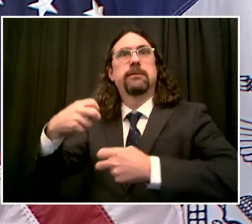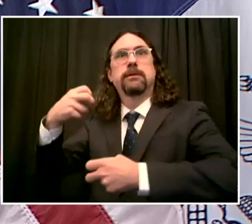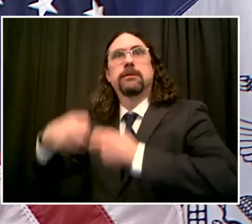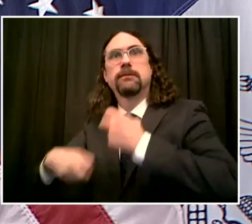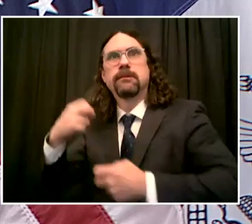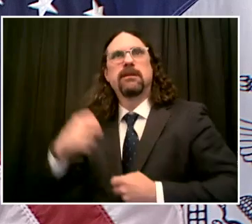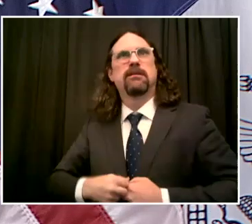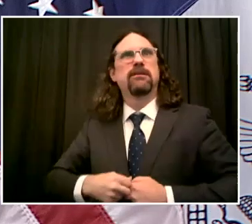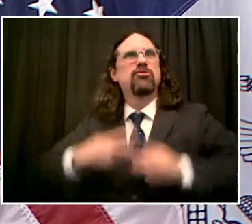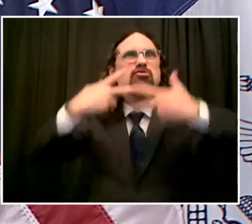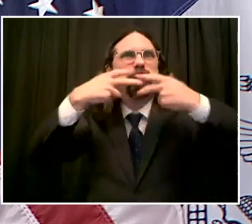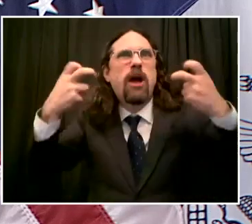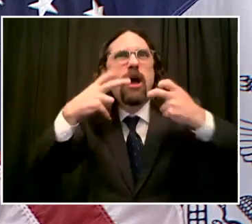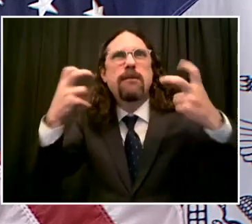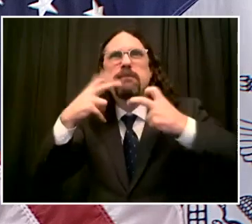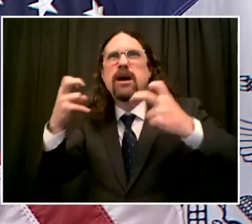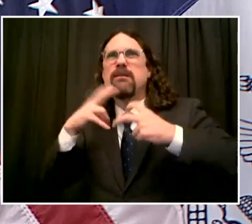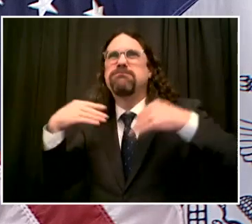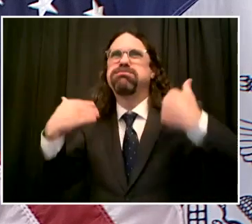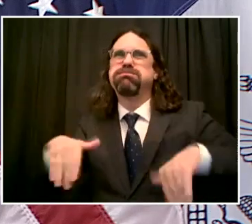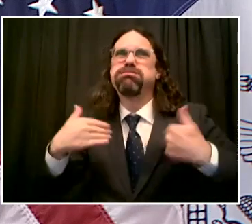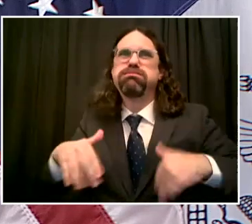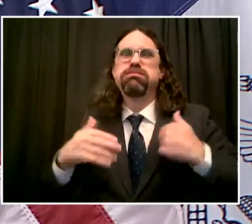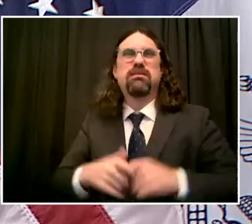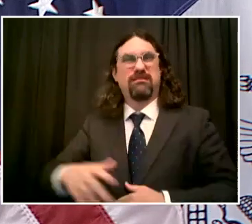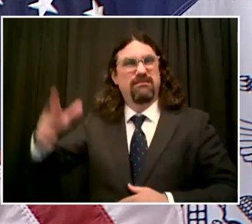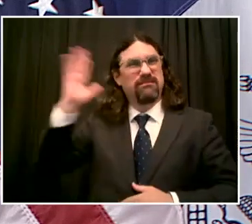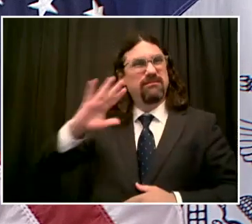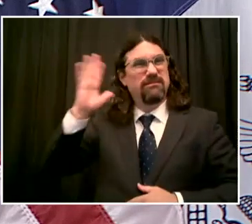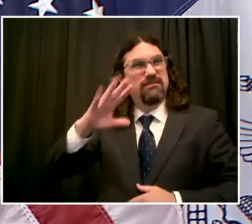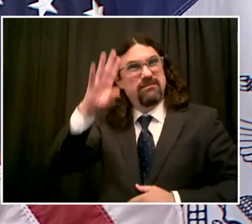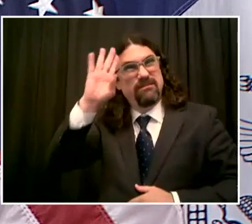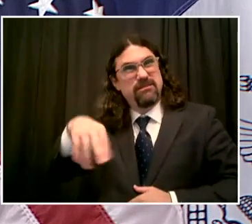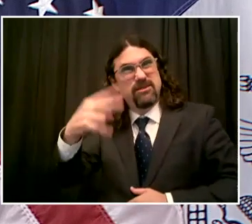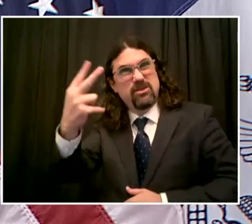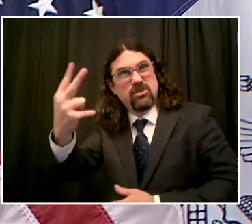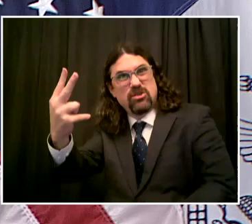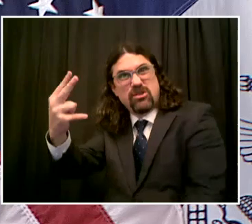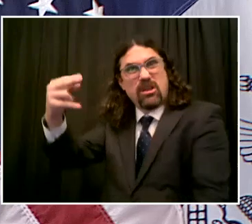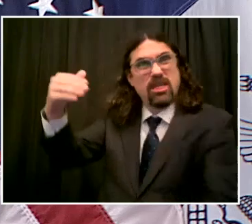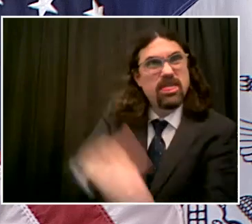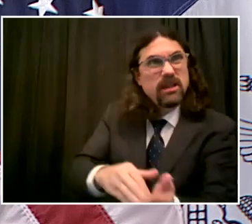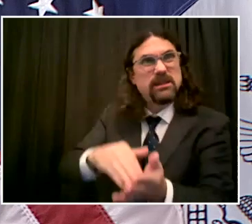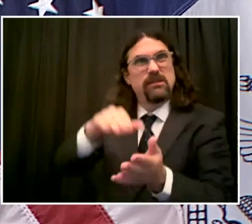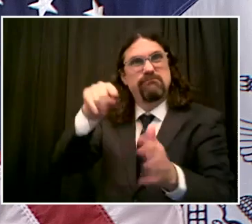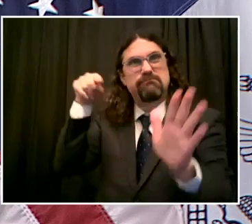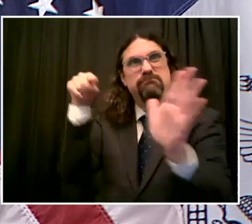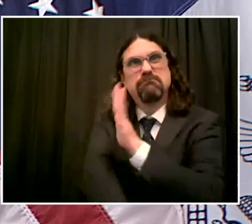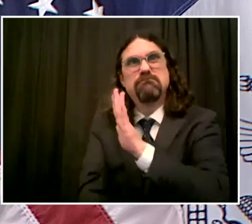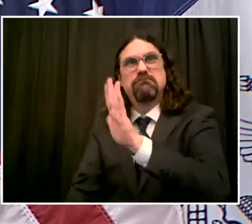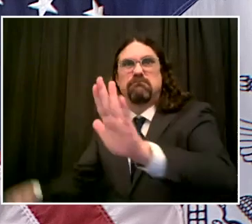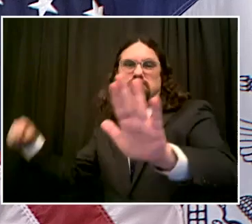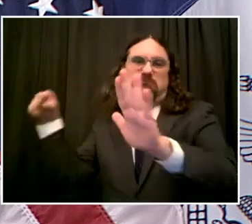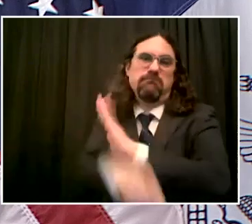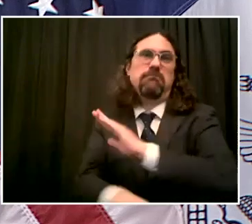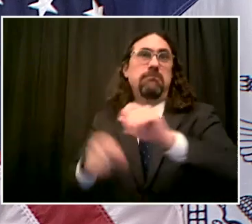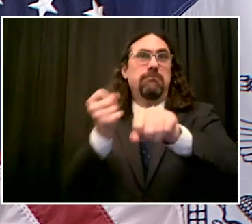OO WOSCRIME WE HAD EVER SEEN. 2,000 MURDERS A YEAR. THE AIDS